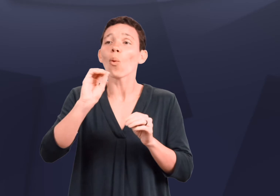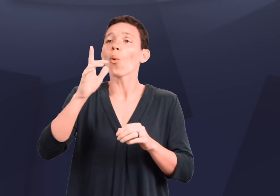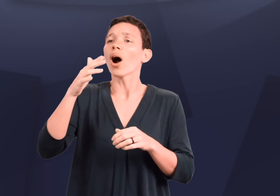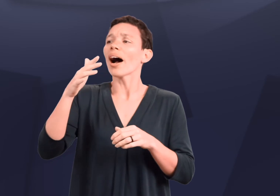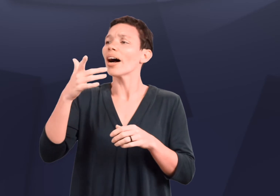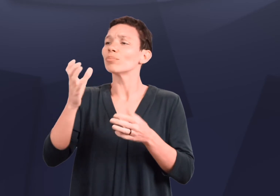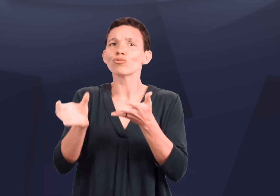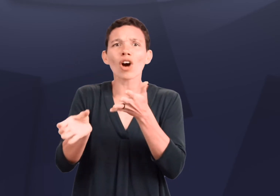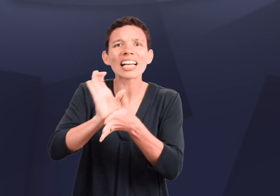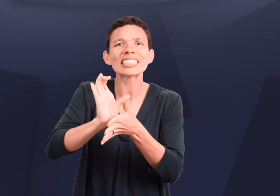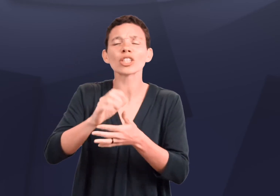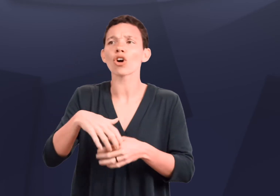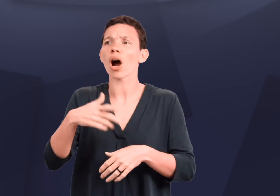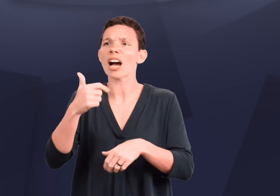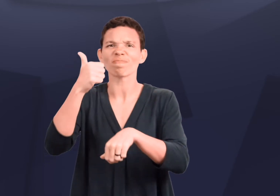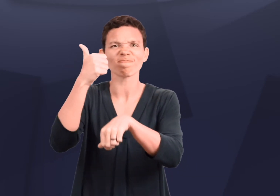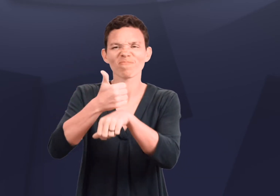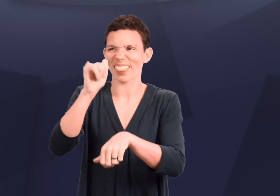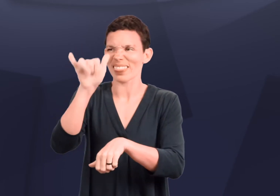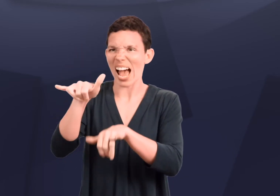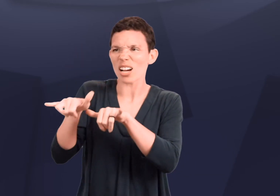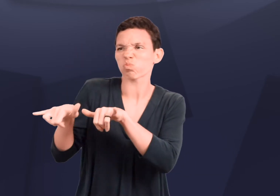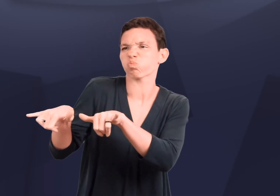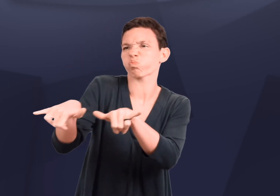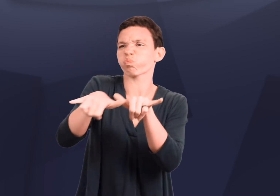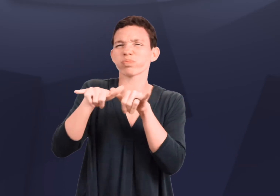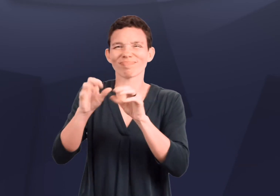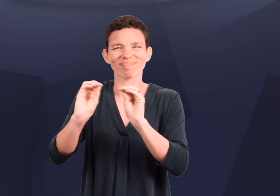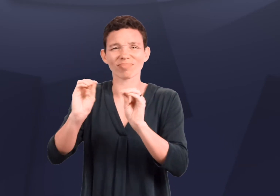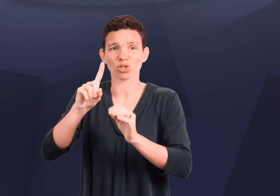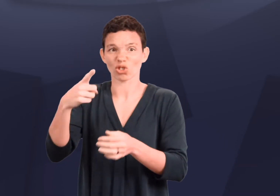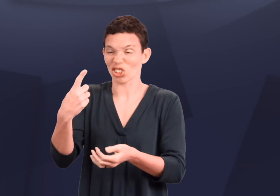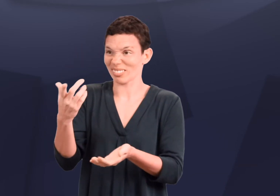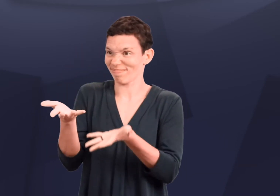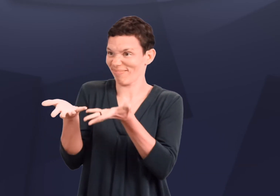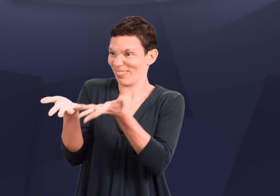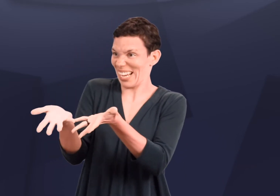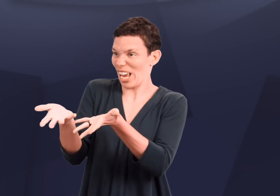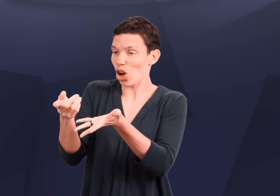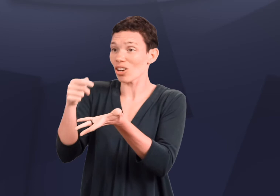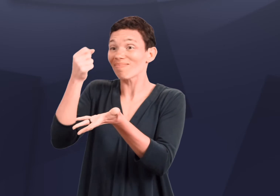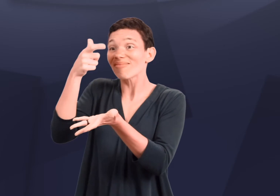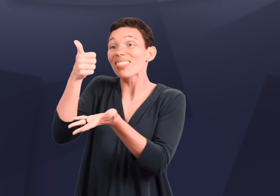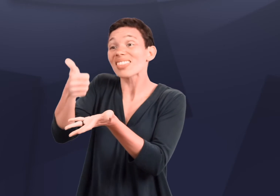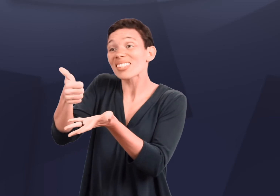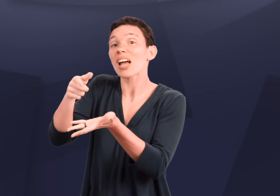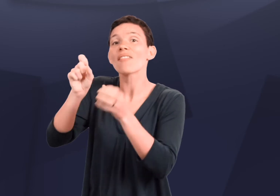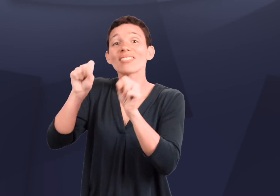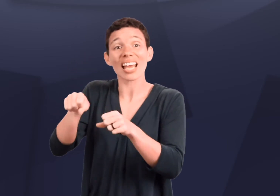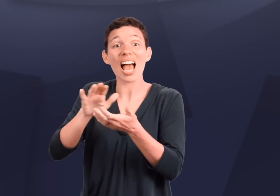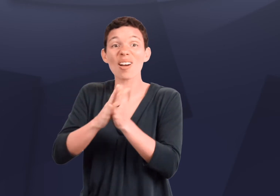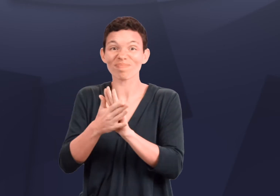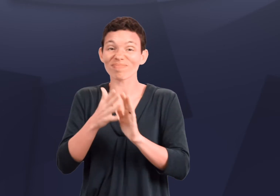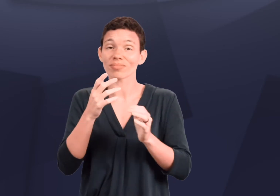It's really not based on anything, no criteria or any reasoning. Its just there.